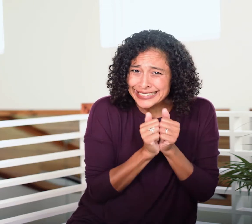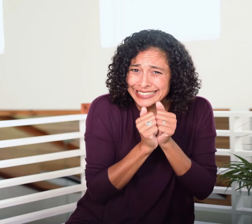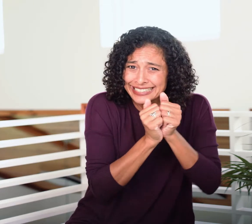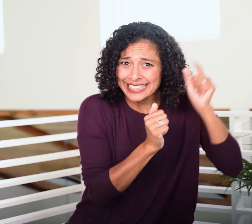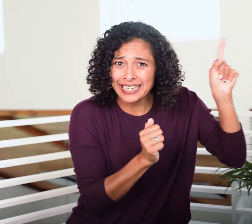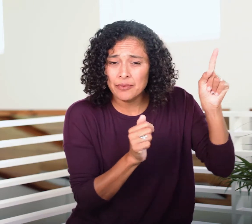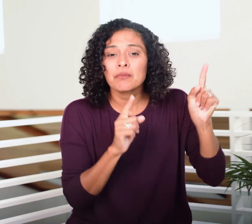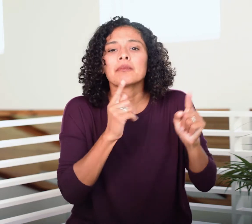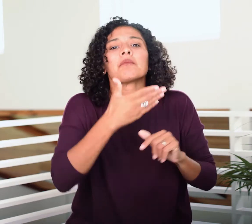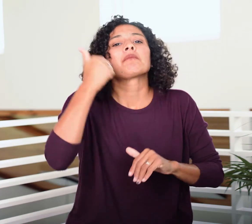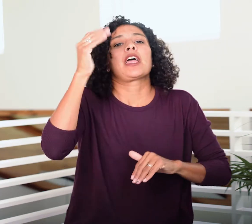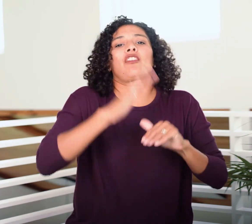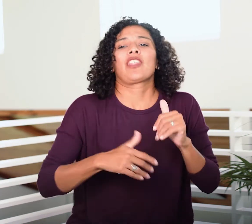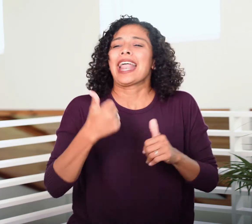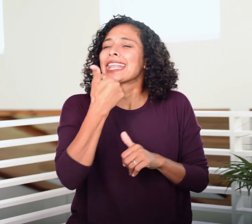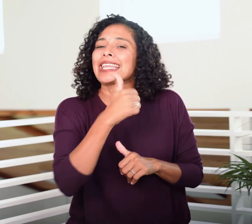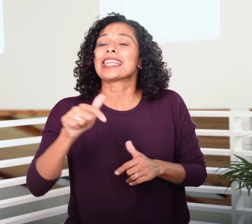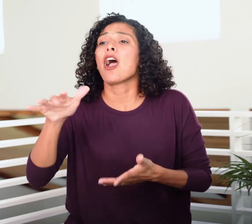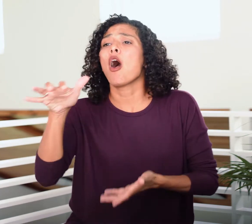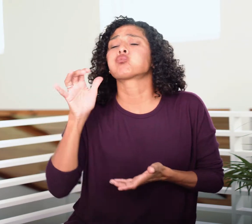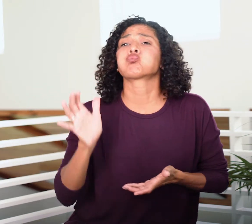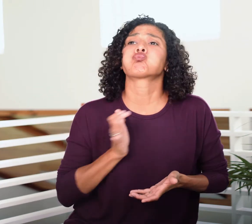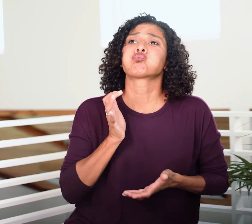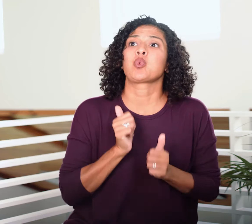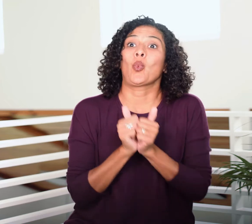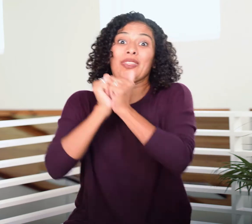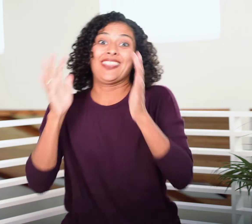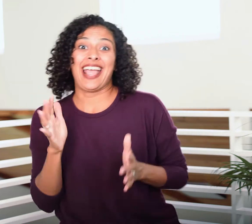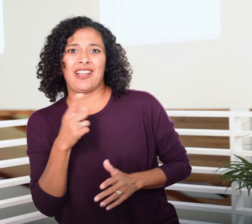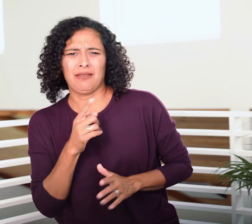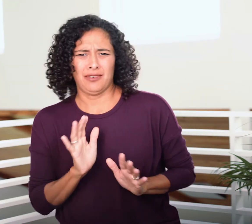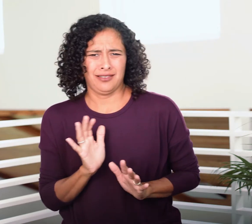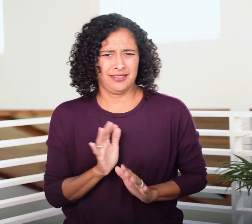with Him is better than any kind of abundance without Him.